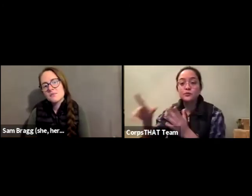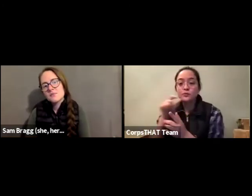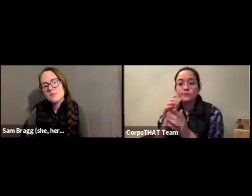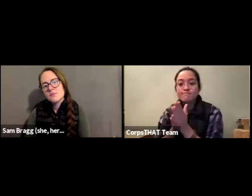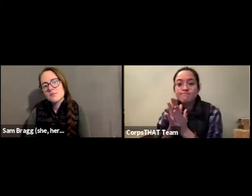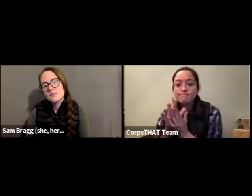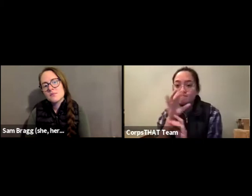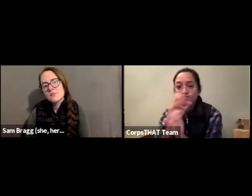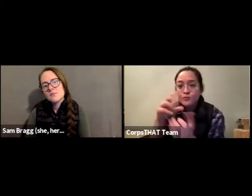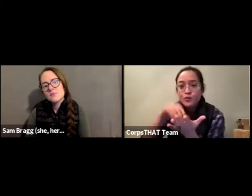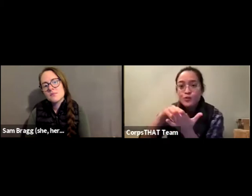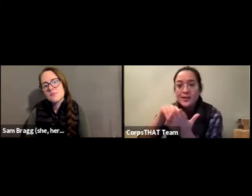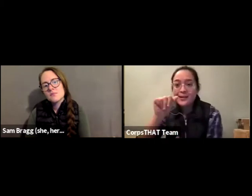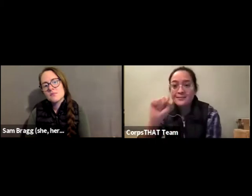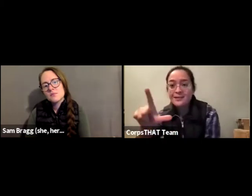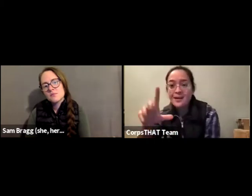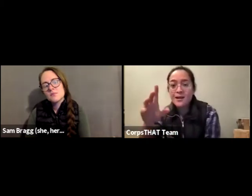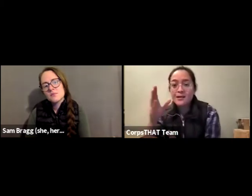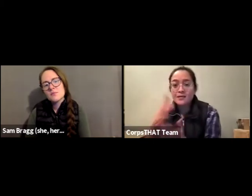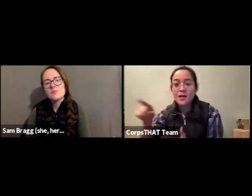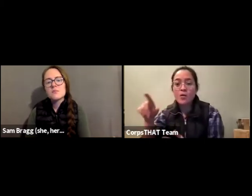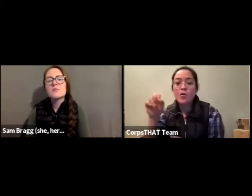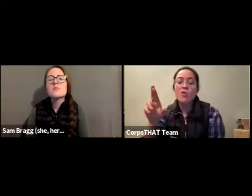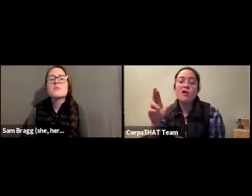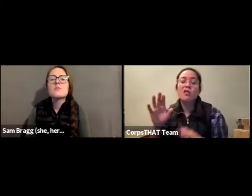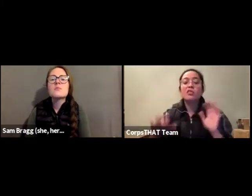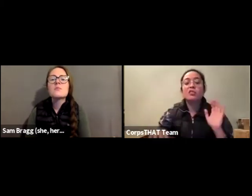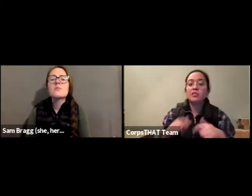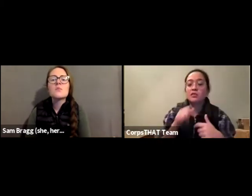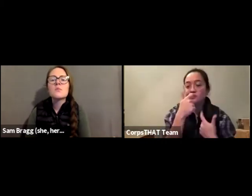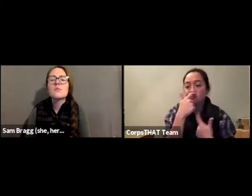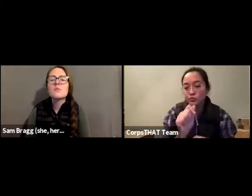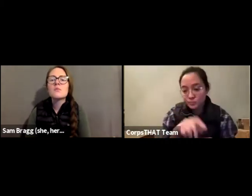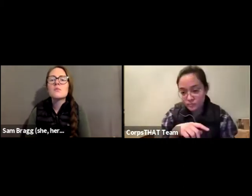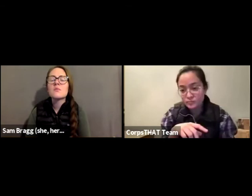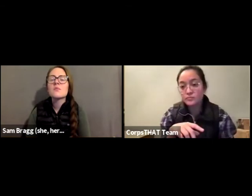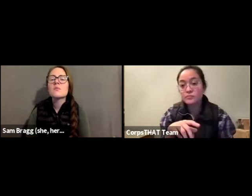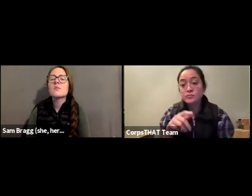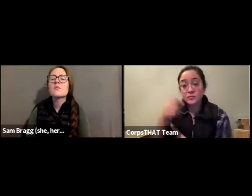so did you find that some students were very interested to learn asl or did you